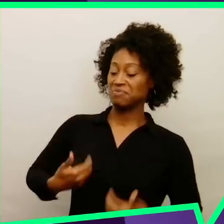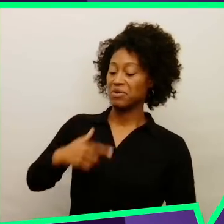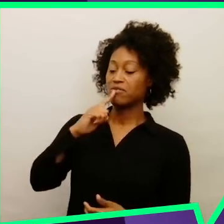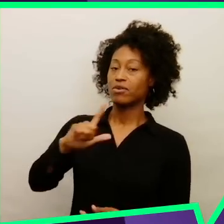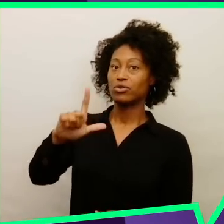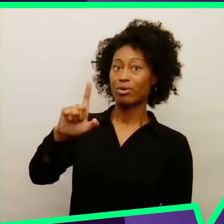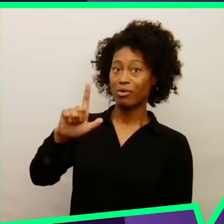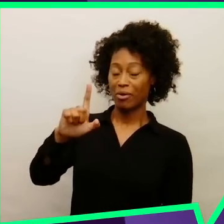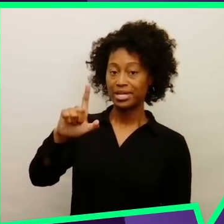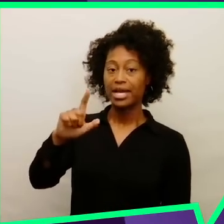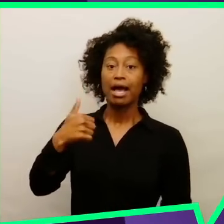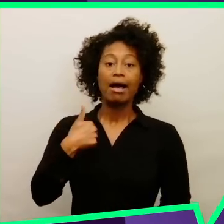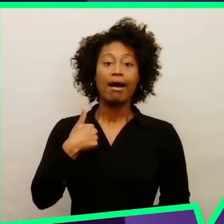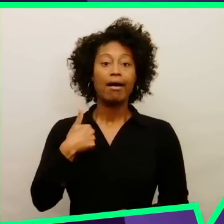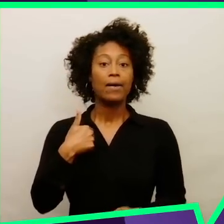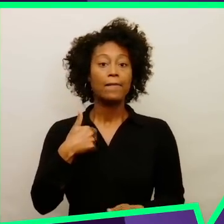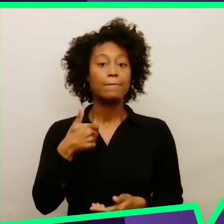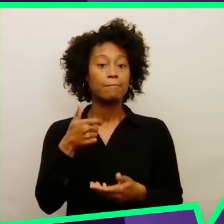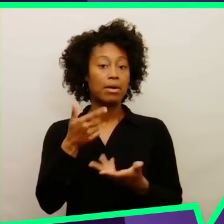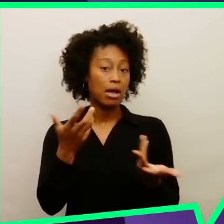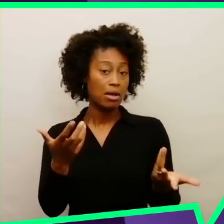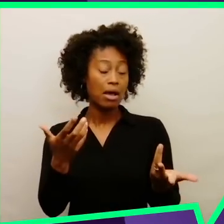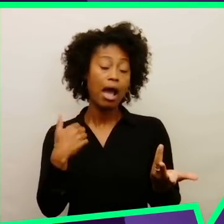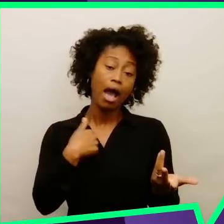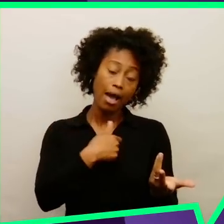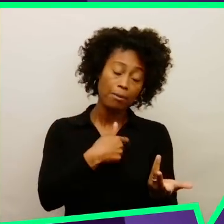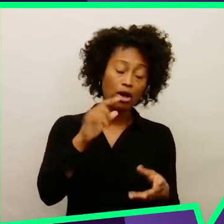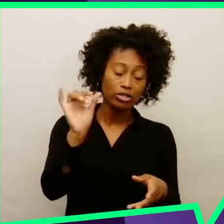I am a COD student.